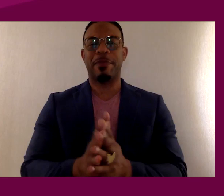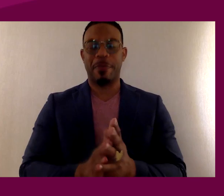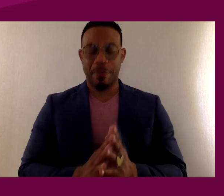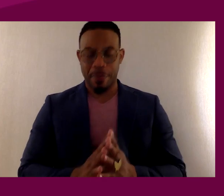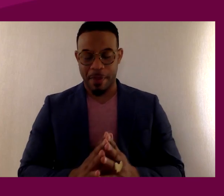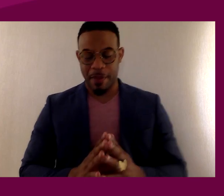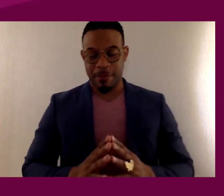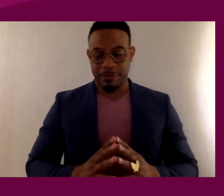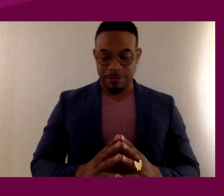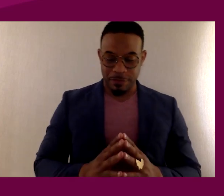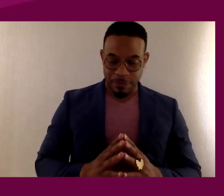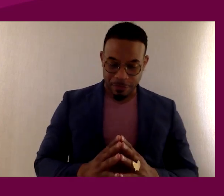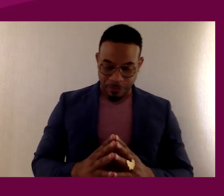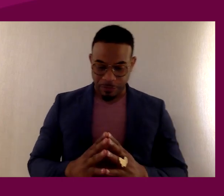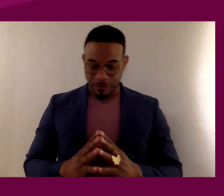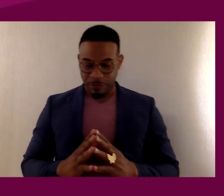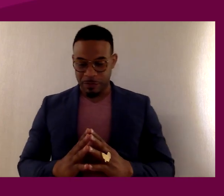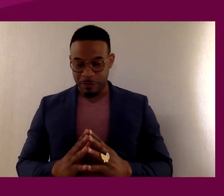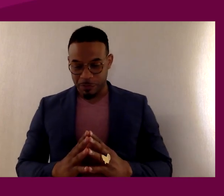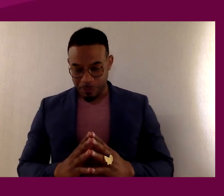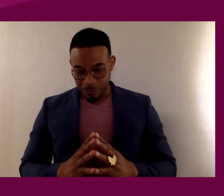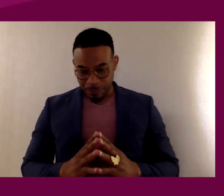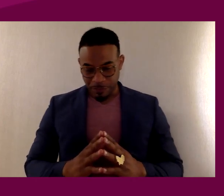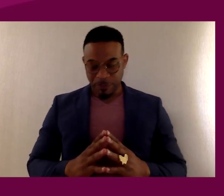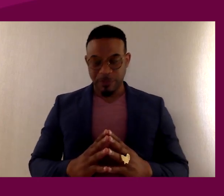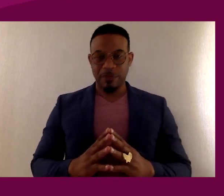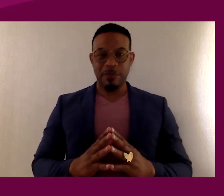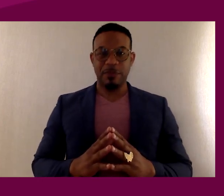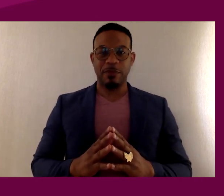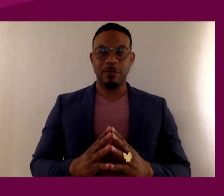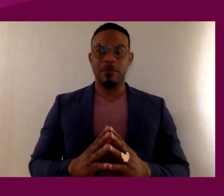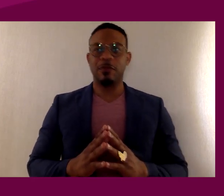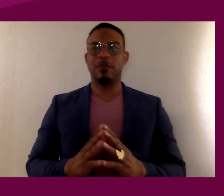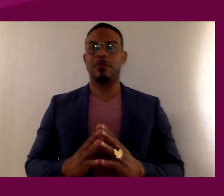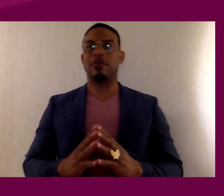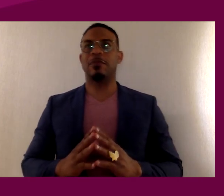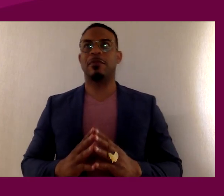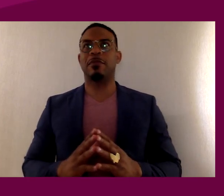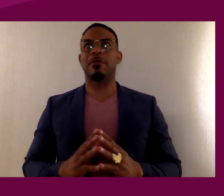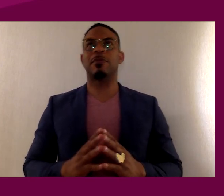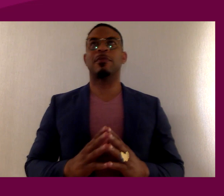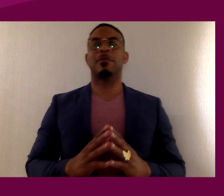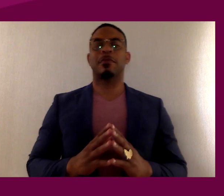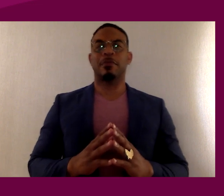Ashley Inkumsah: Hello everyone,